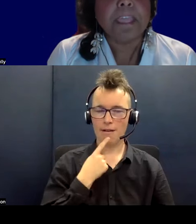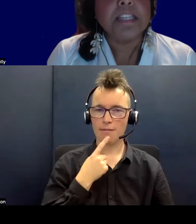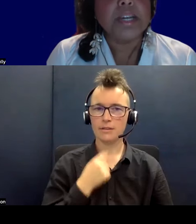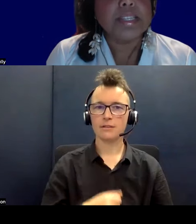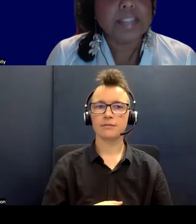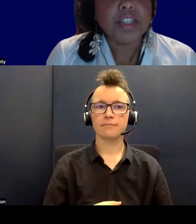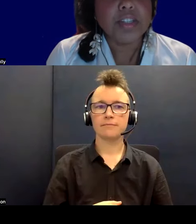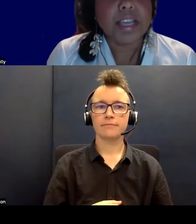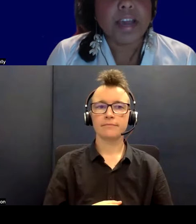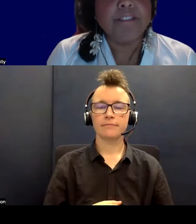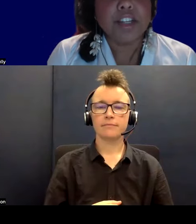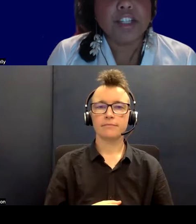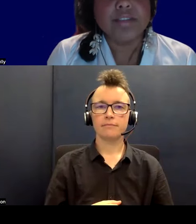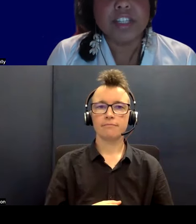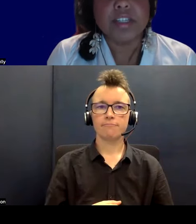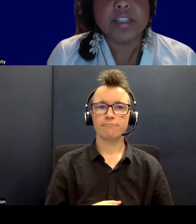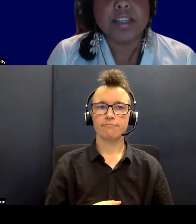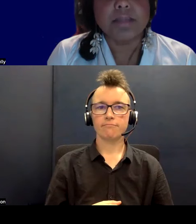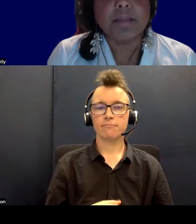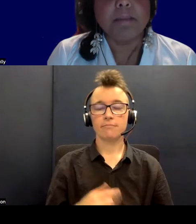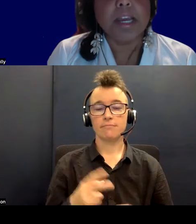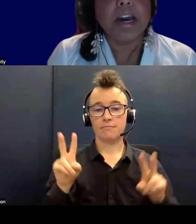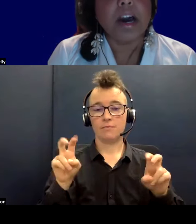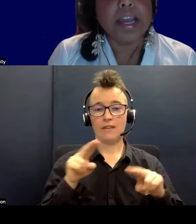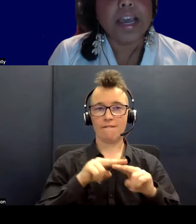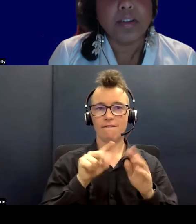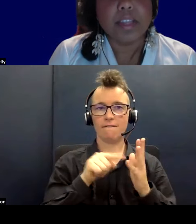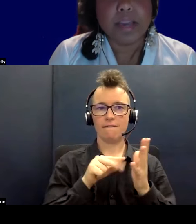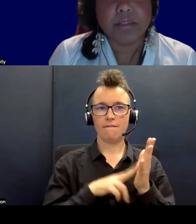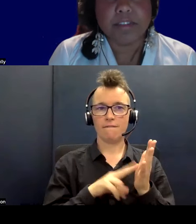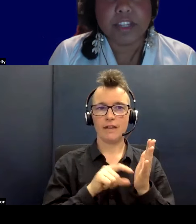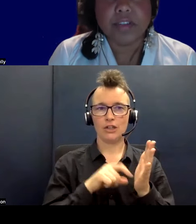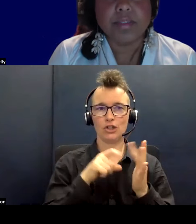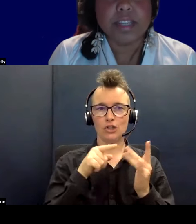So essentially a functional vision assessment by our eye healthcare professionals such as